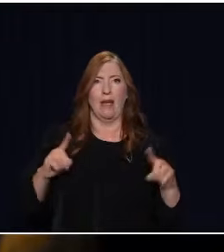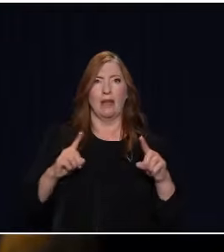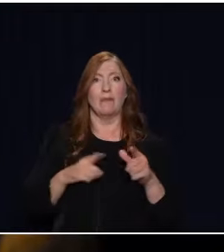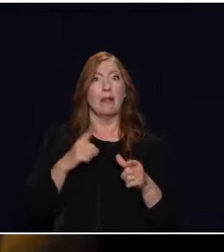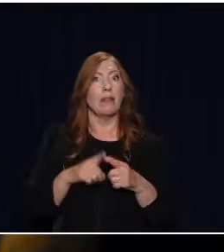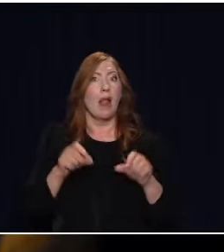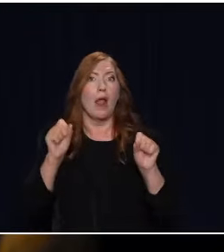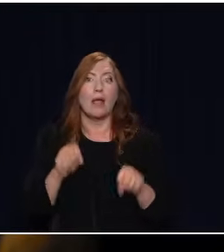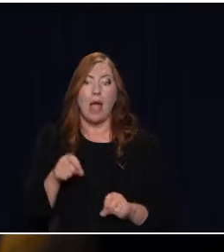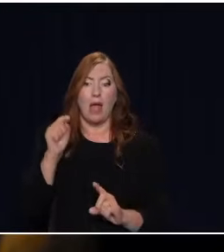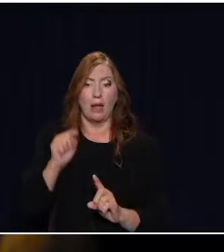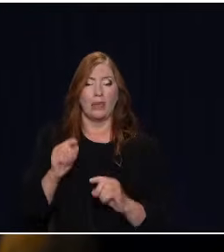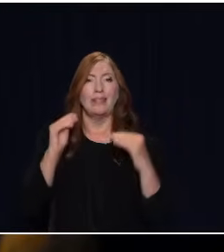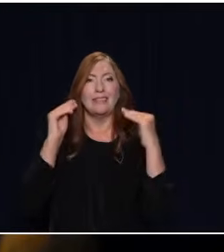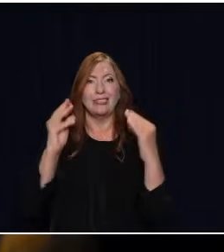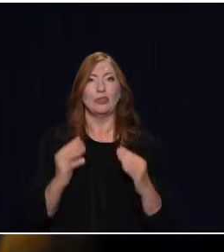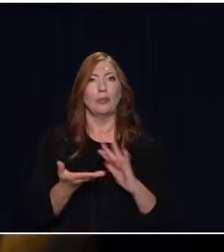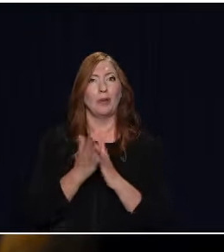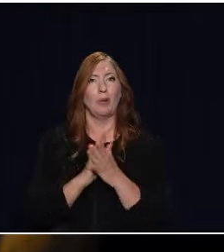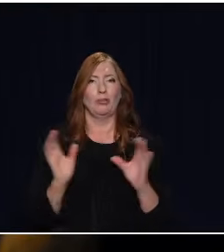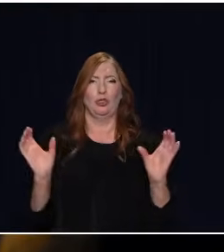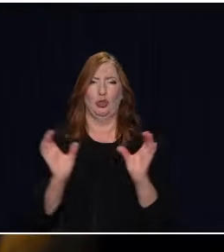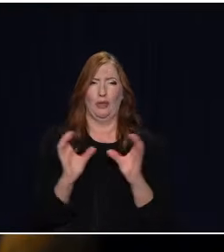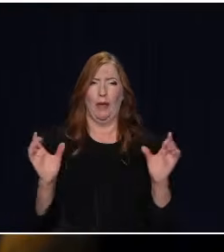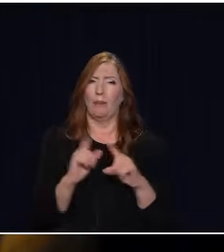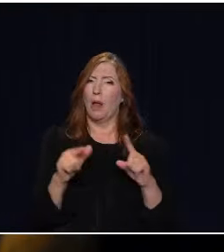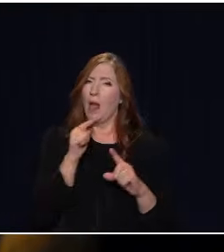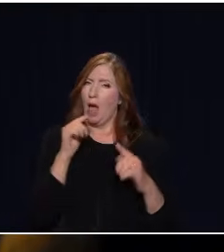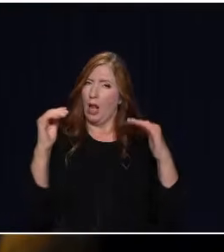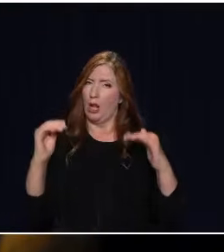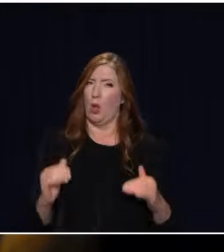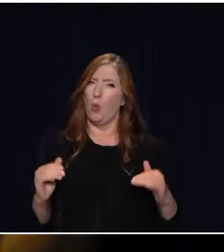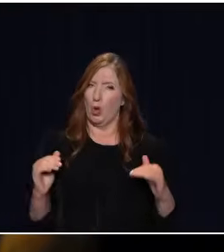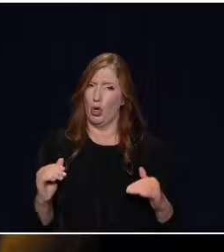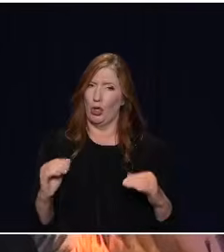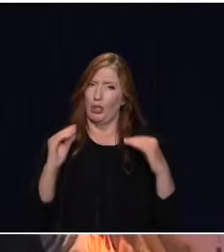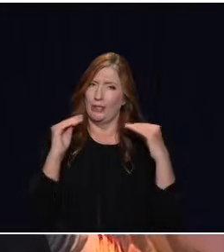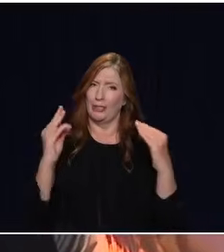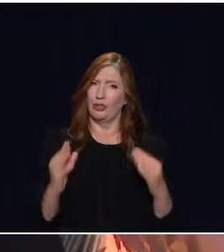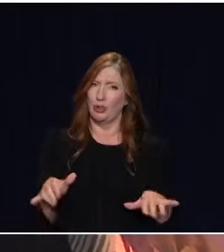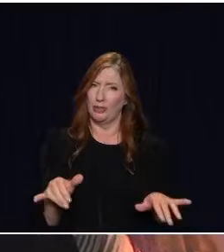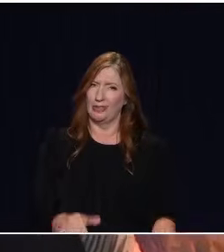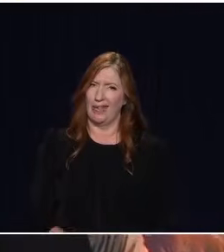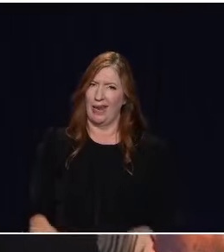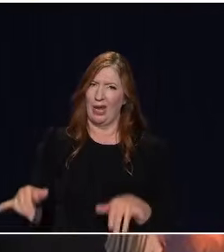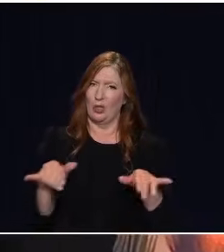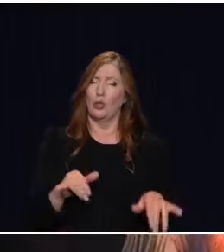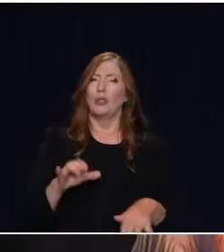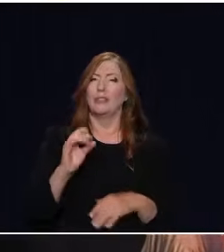MORE EFFICIENT? THAT IS A SPECIALTY OF MINE.